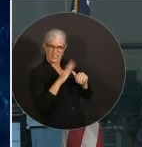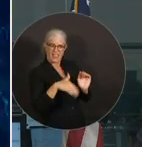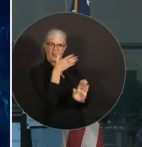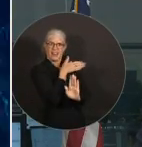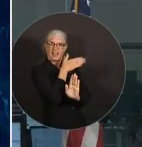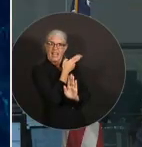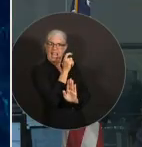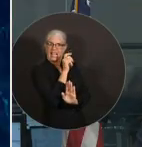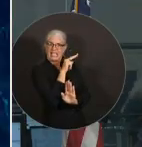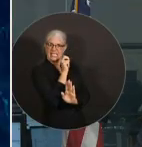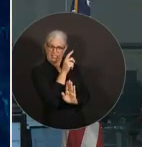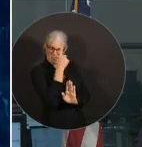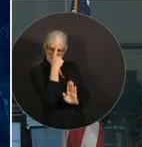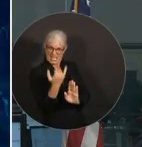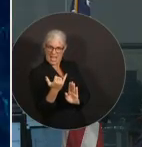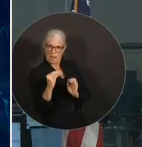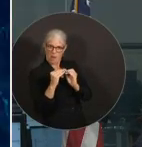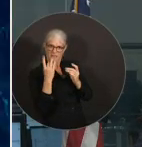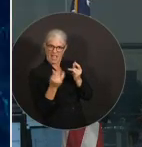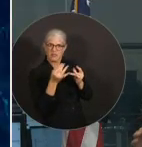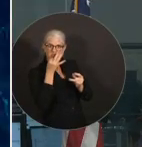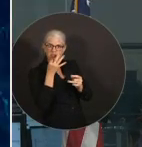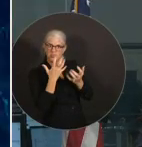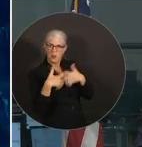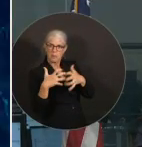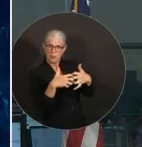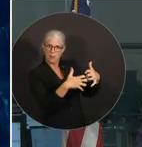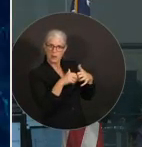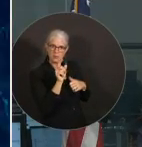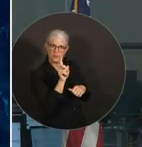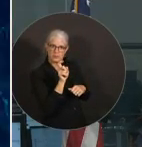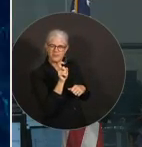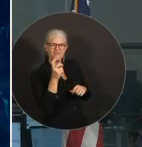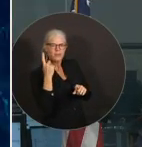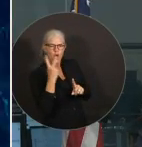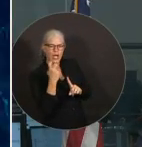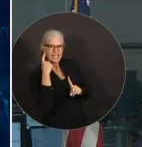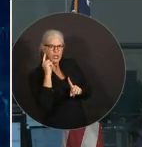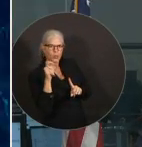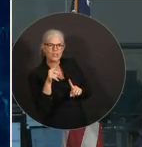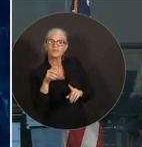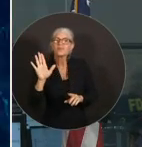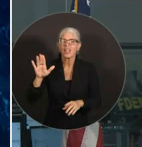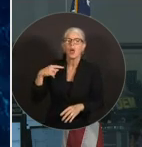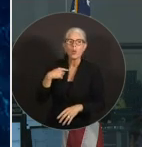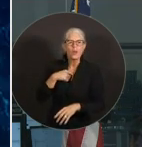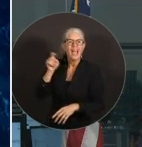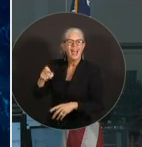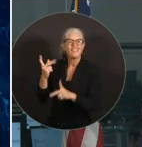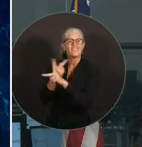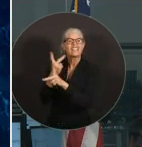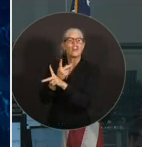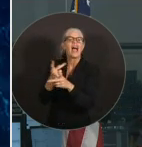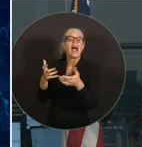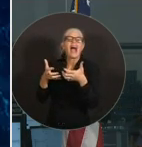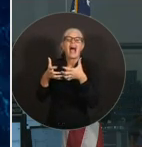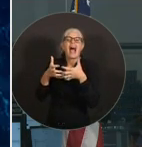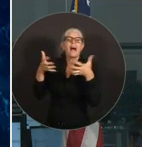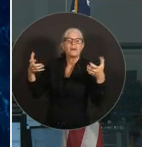THINGS RESORT STORMS LIKE HELENE WAS POWER EXPECTING